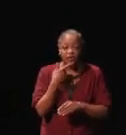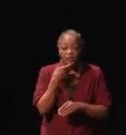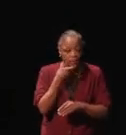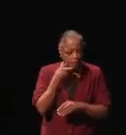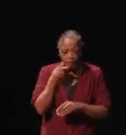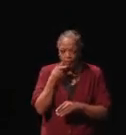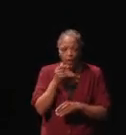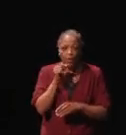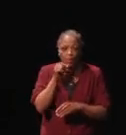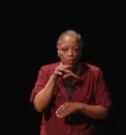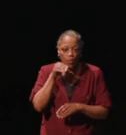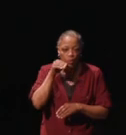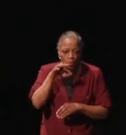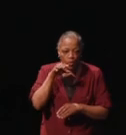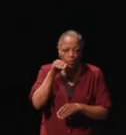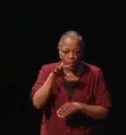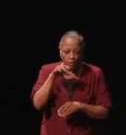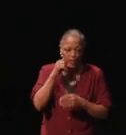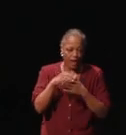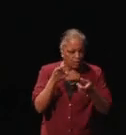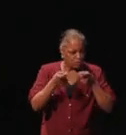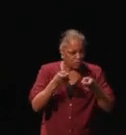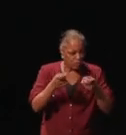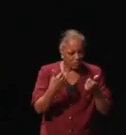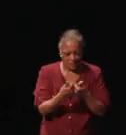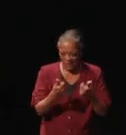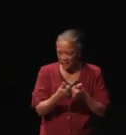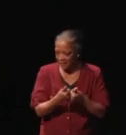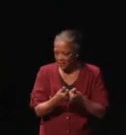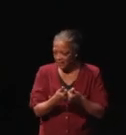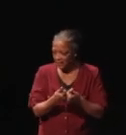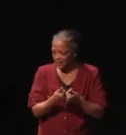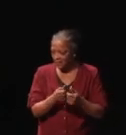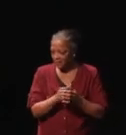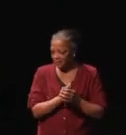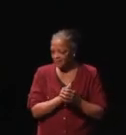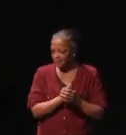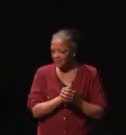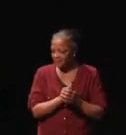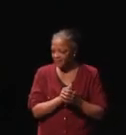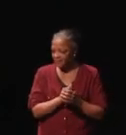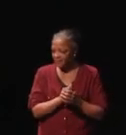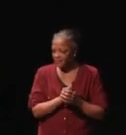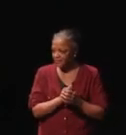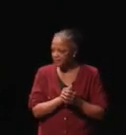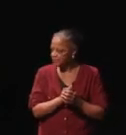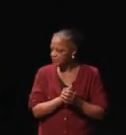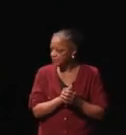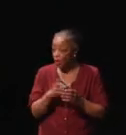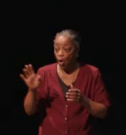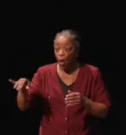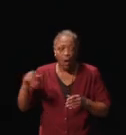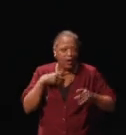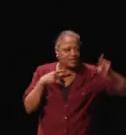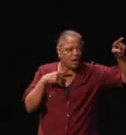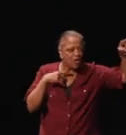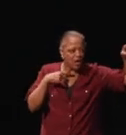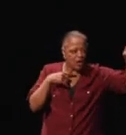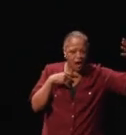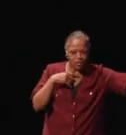saw in the possum stuff to control the NES games. That's in out there? Yeah.